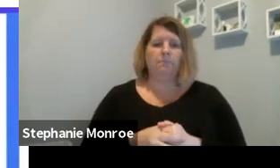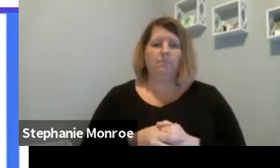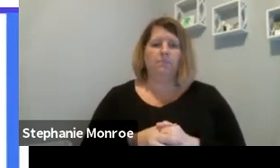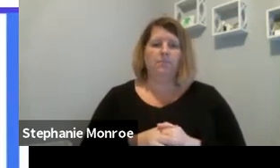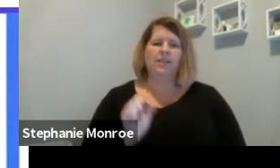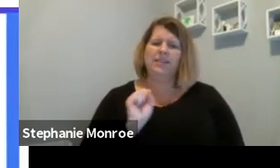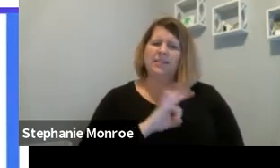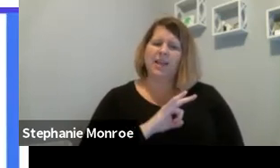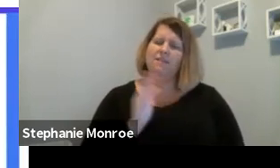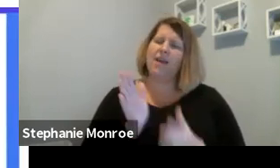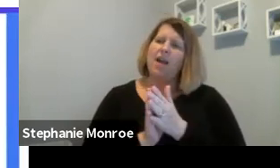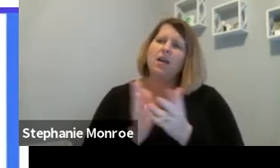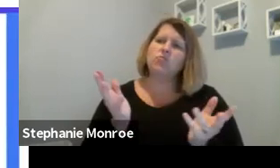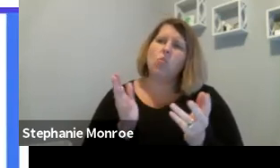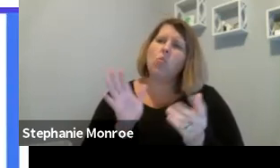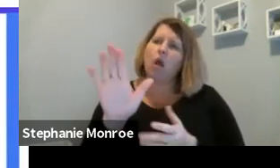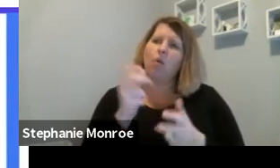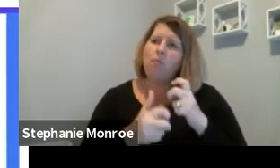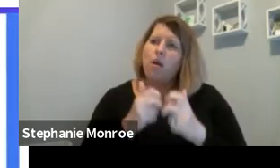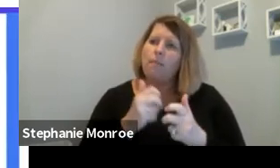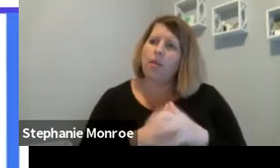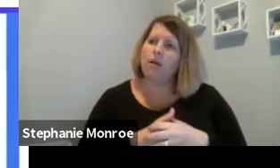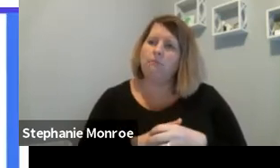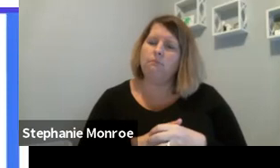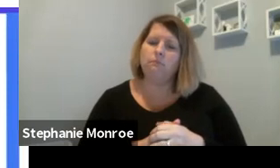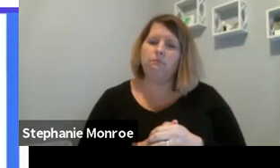Staff asks, what seems to be your problem?